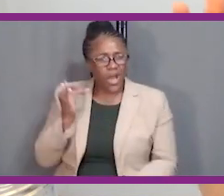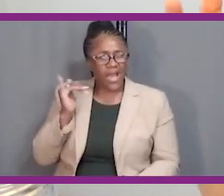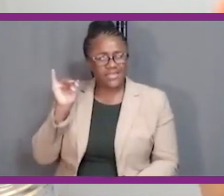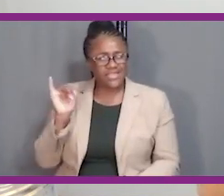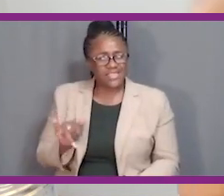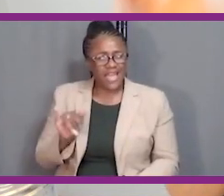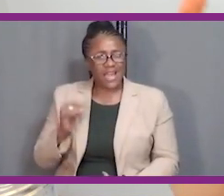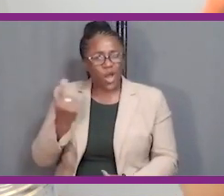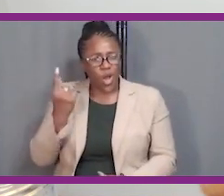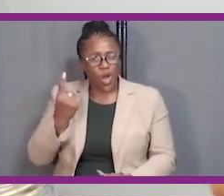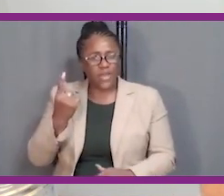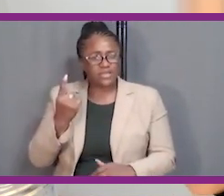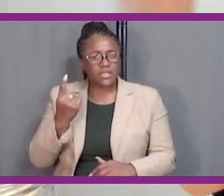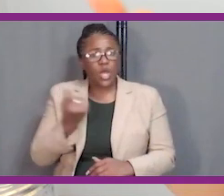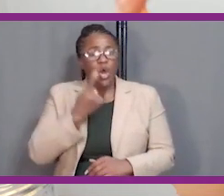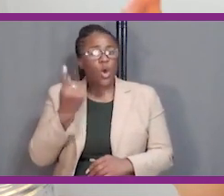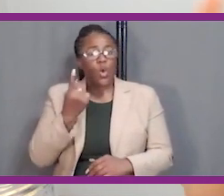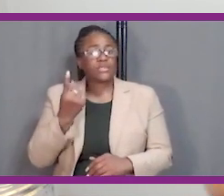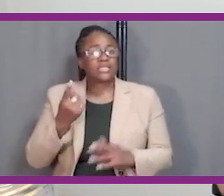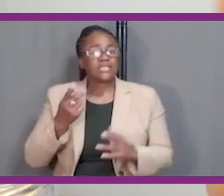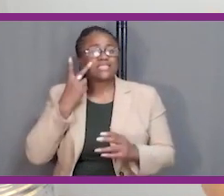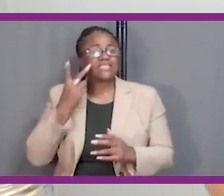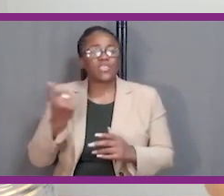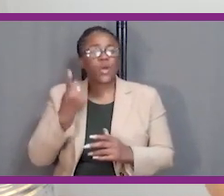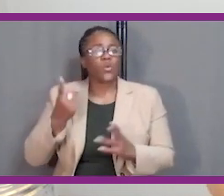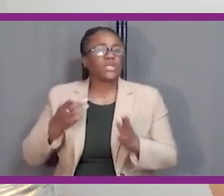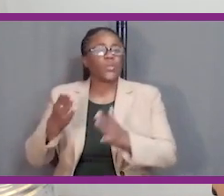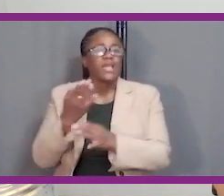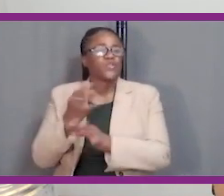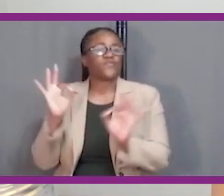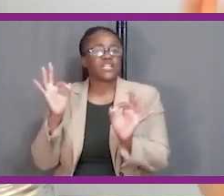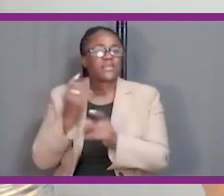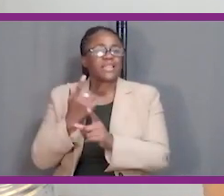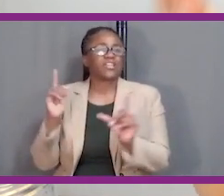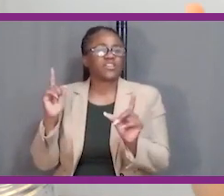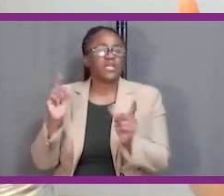liberation, changing laws, going through the courts? When oftentimes those entities,